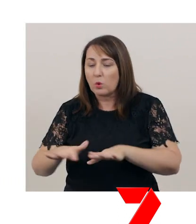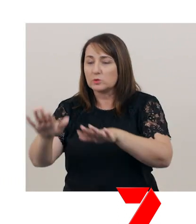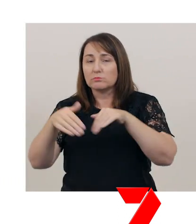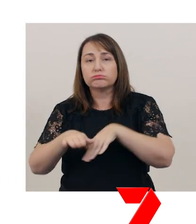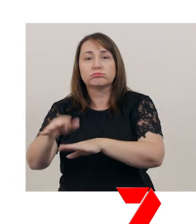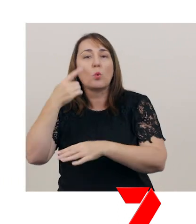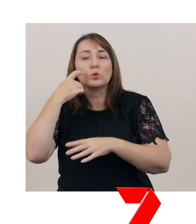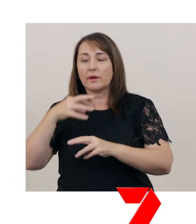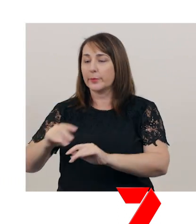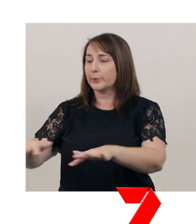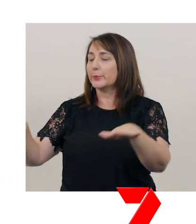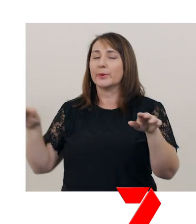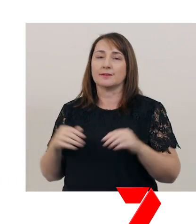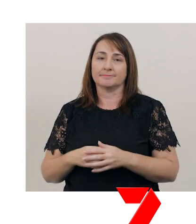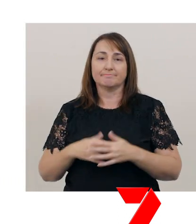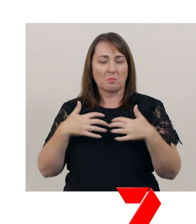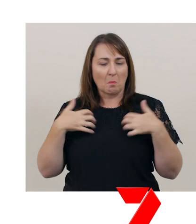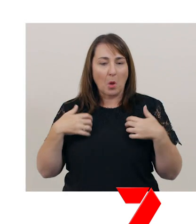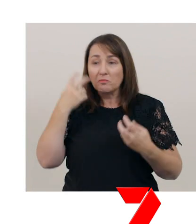They have never been found to this day.